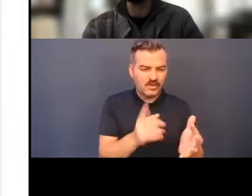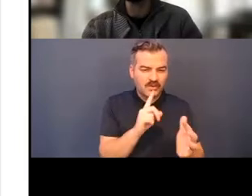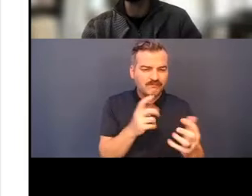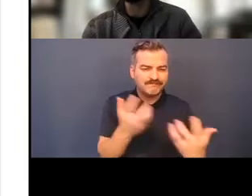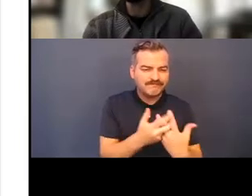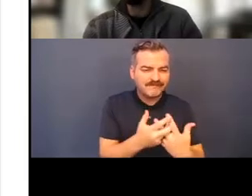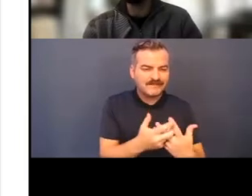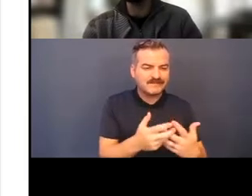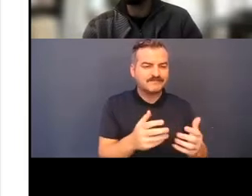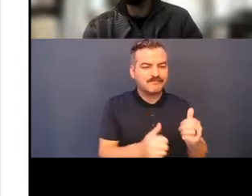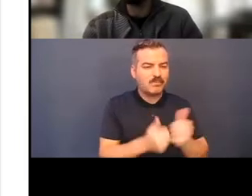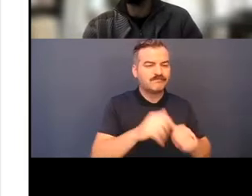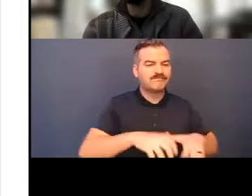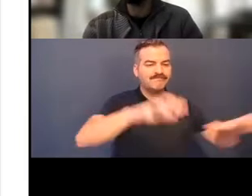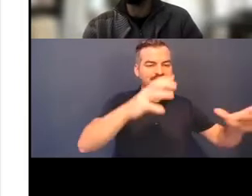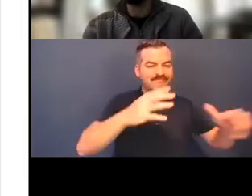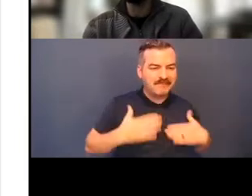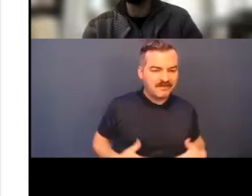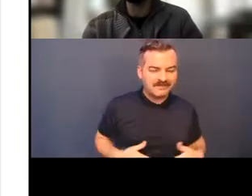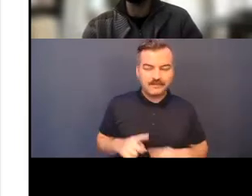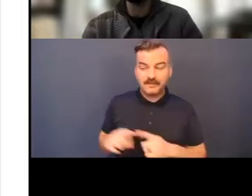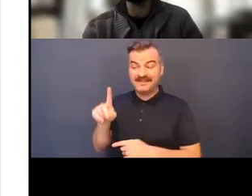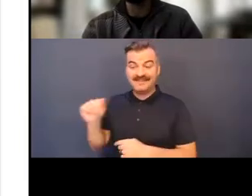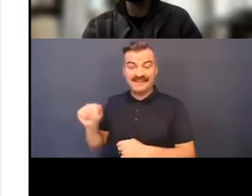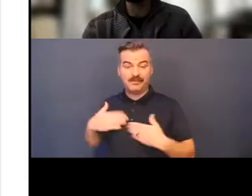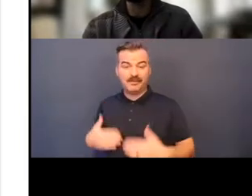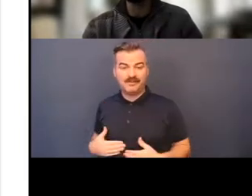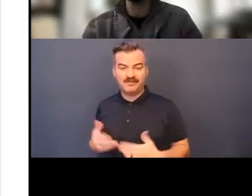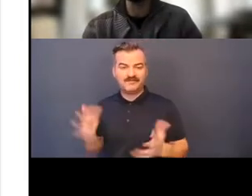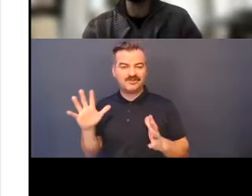in quote and disabled bodies are themselves misfits in the world, it stands to reason